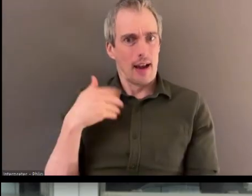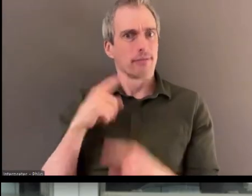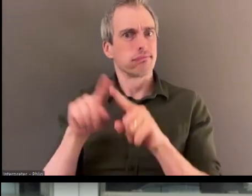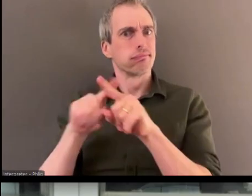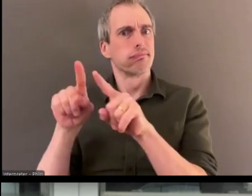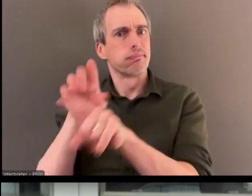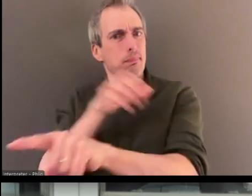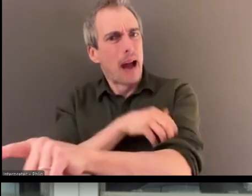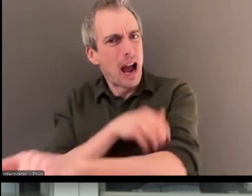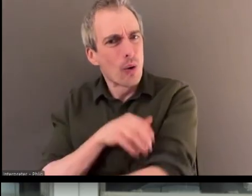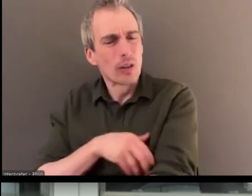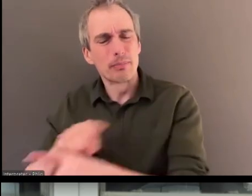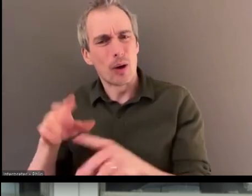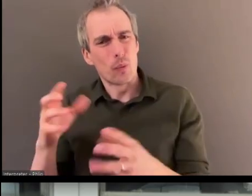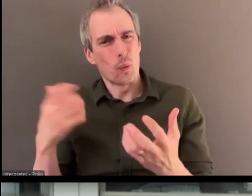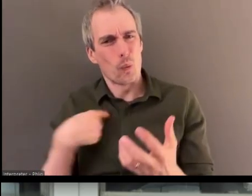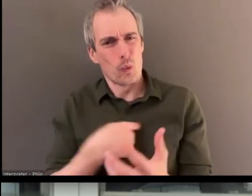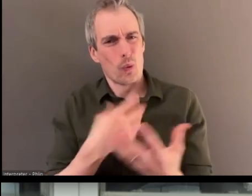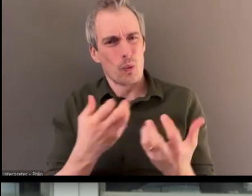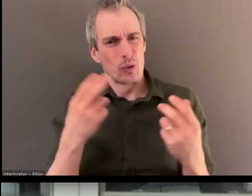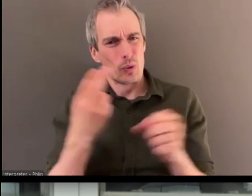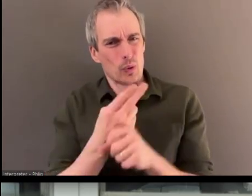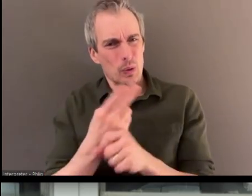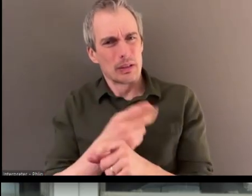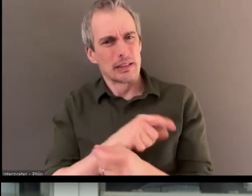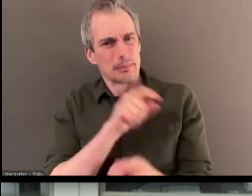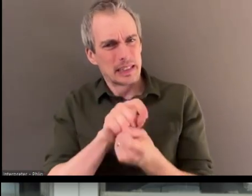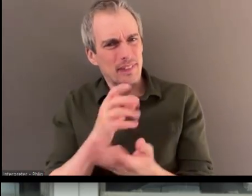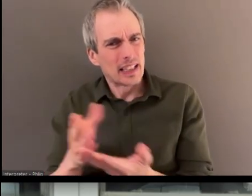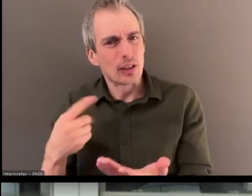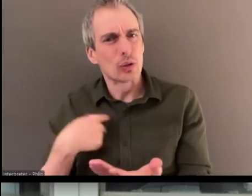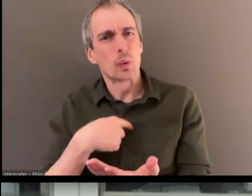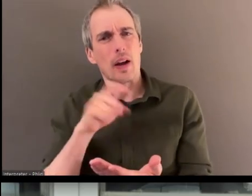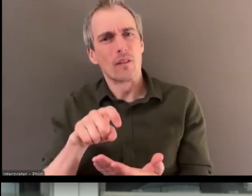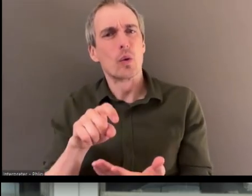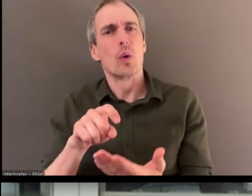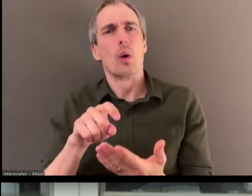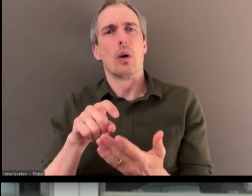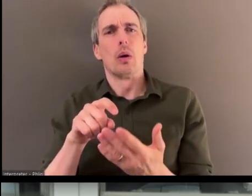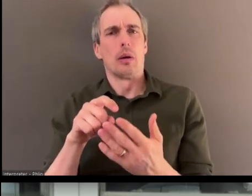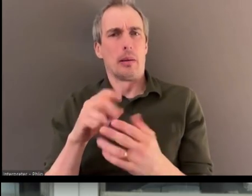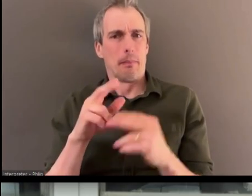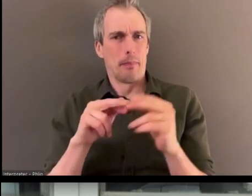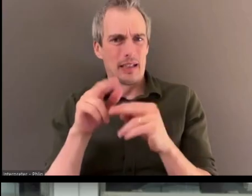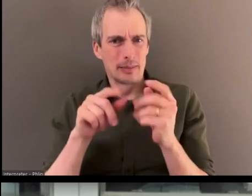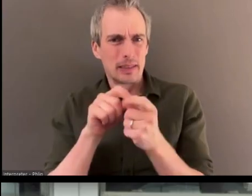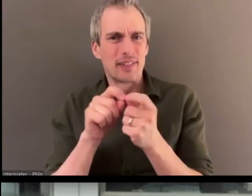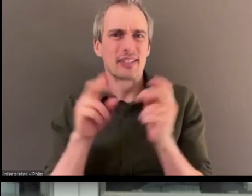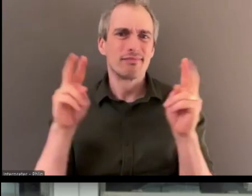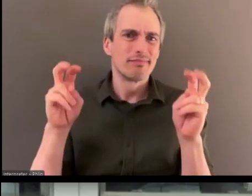harnesses or pieces of software we build to focus it and say do this, help with